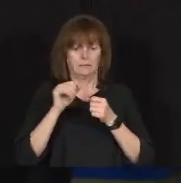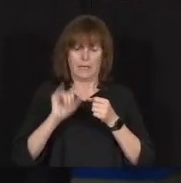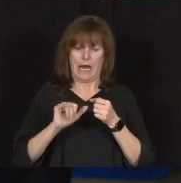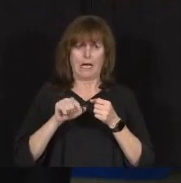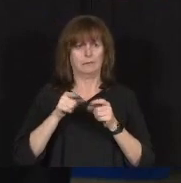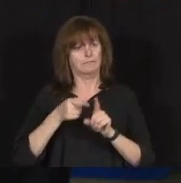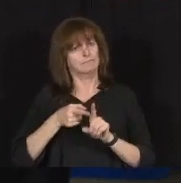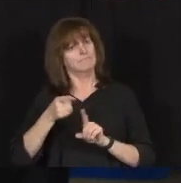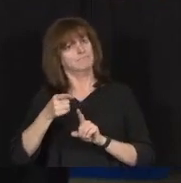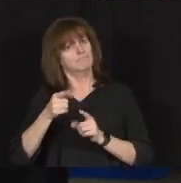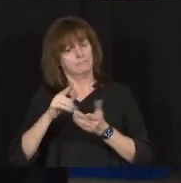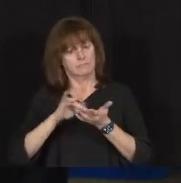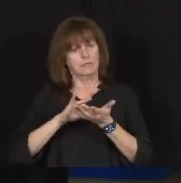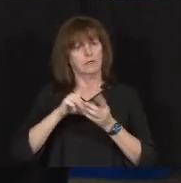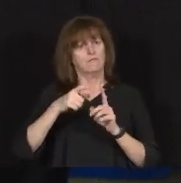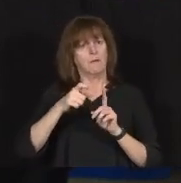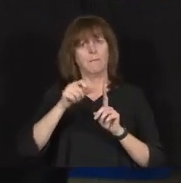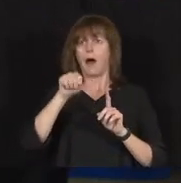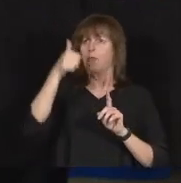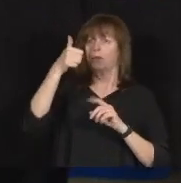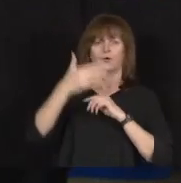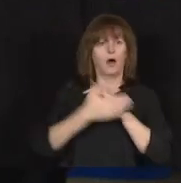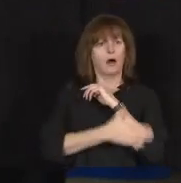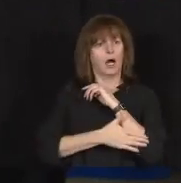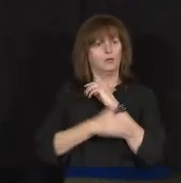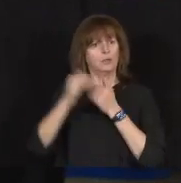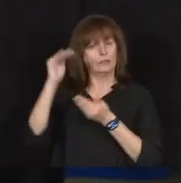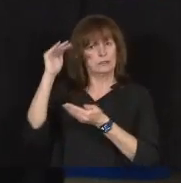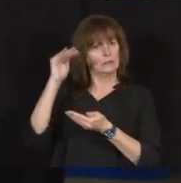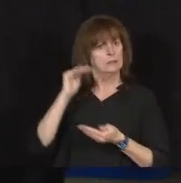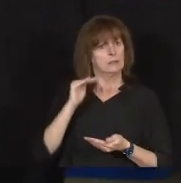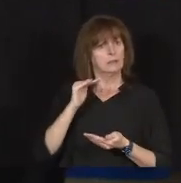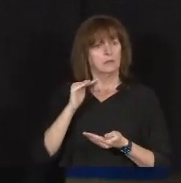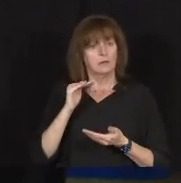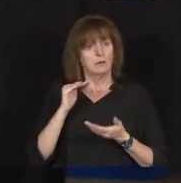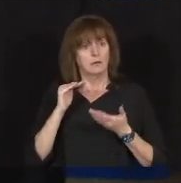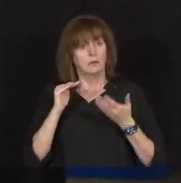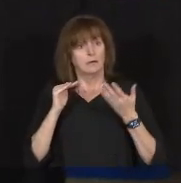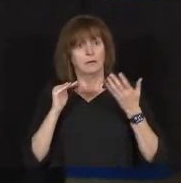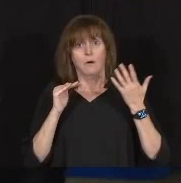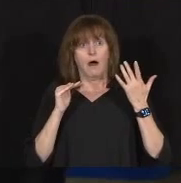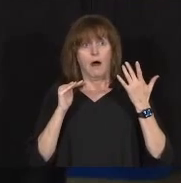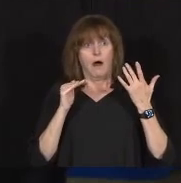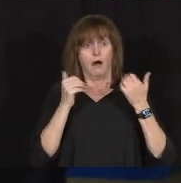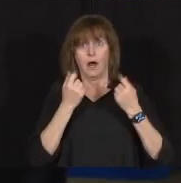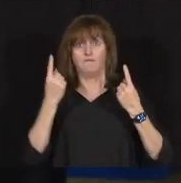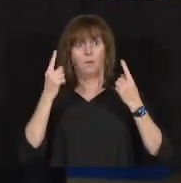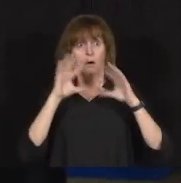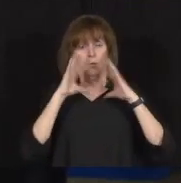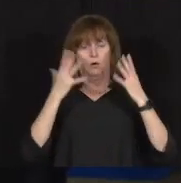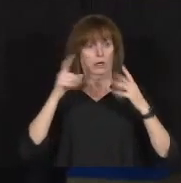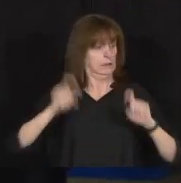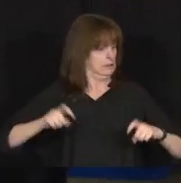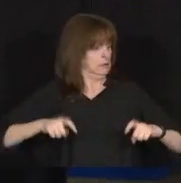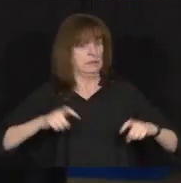ryone is asking for them. B ut also internally because people have been asking for